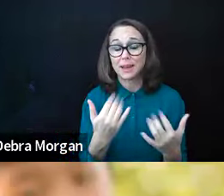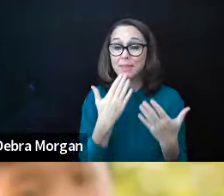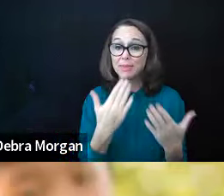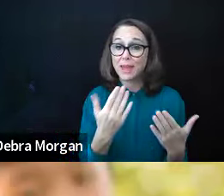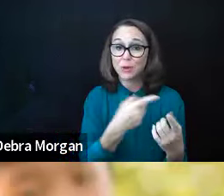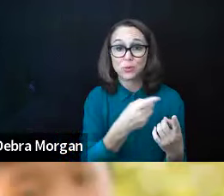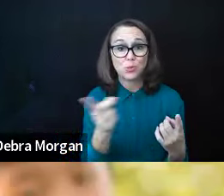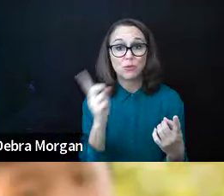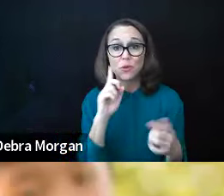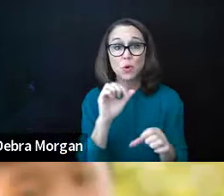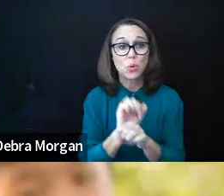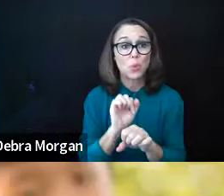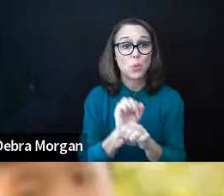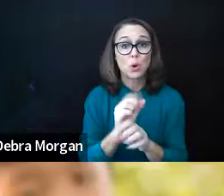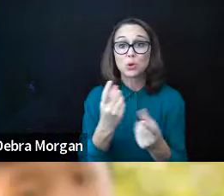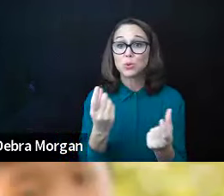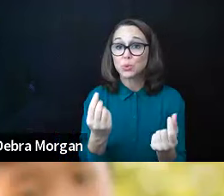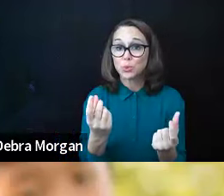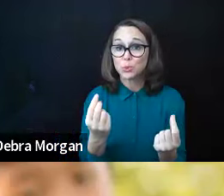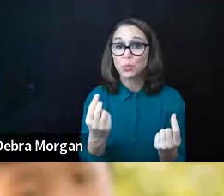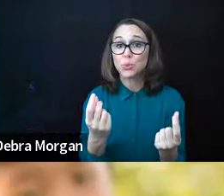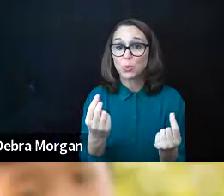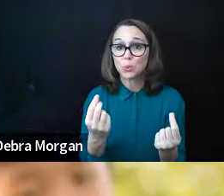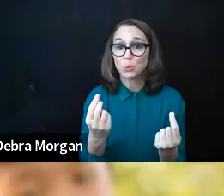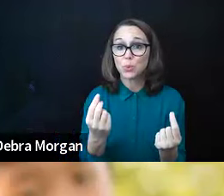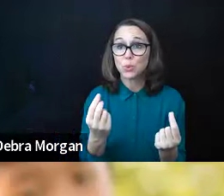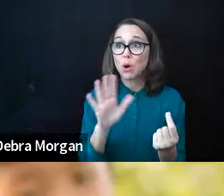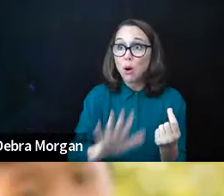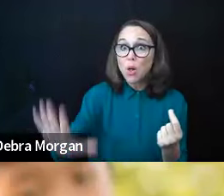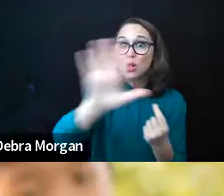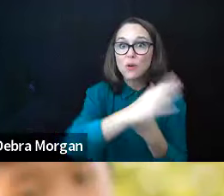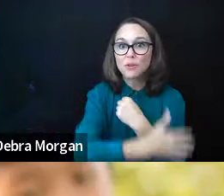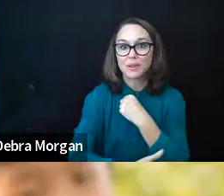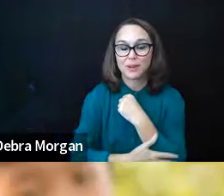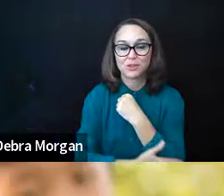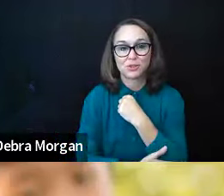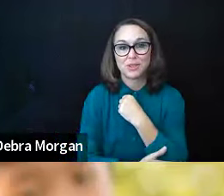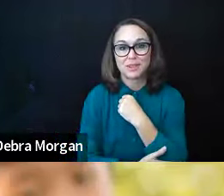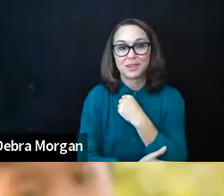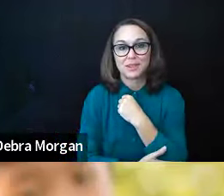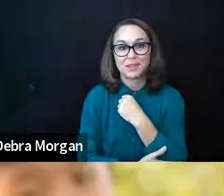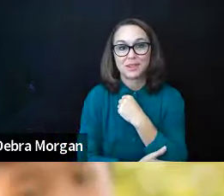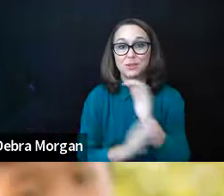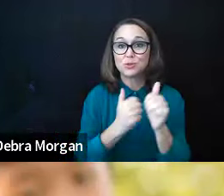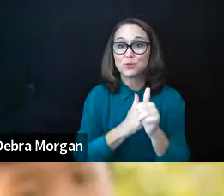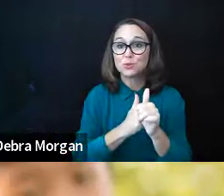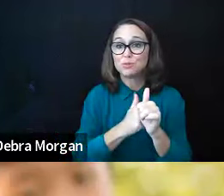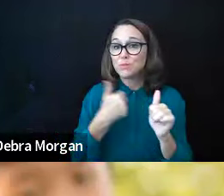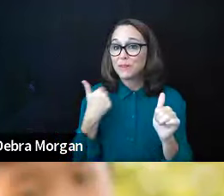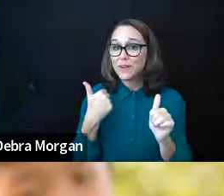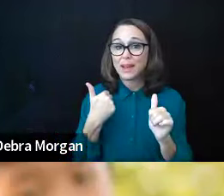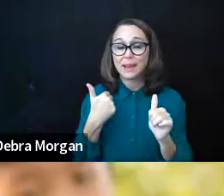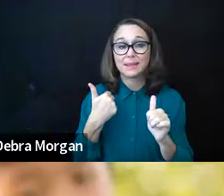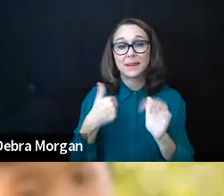the work that you're doing across the country to prevent adverse childhood experiences and promote